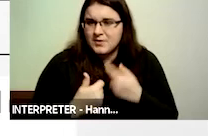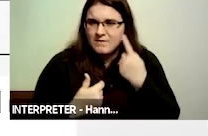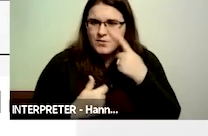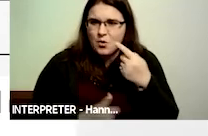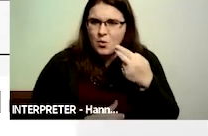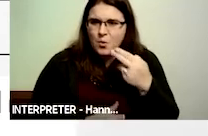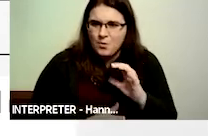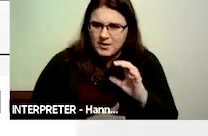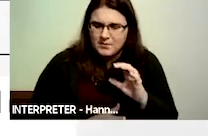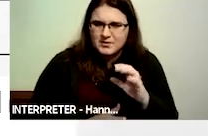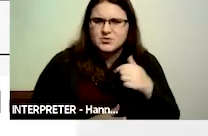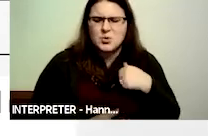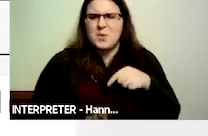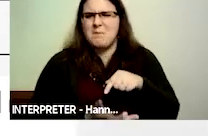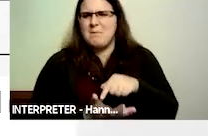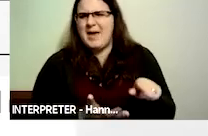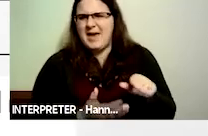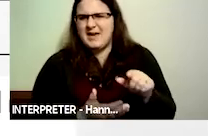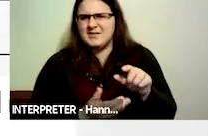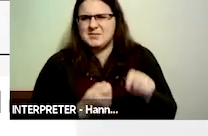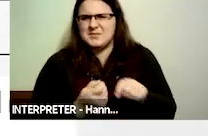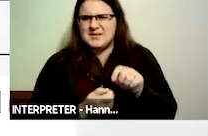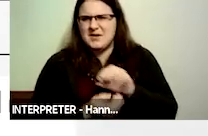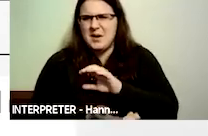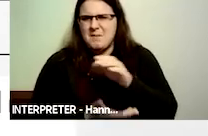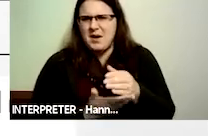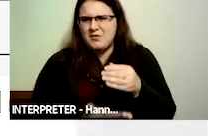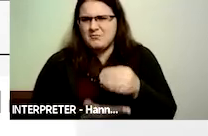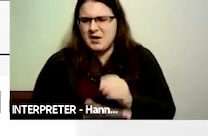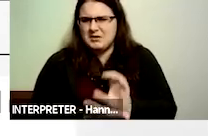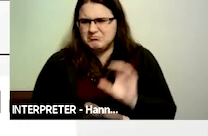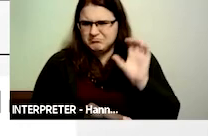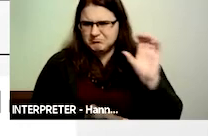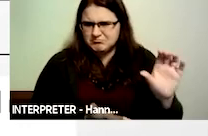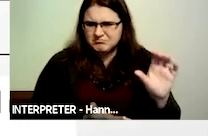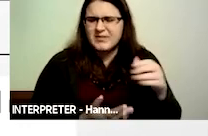Ben Woelk: Money to have that area for however many hours and you can offer different types of